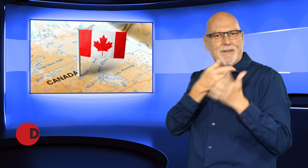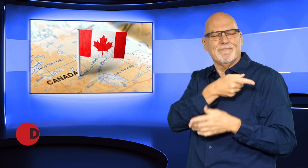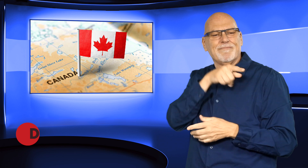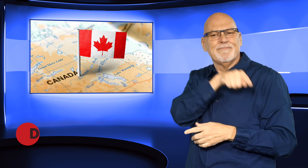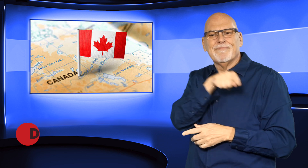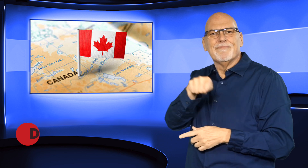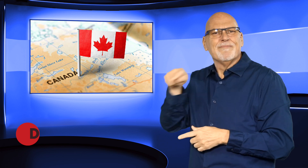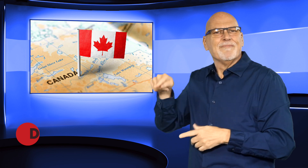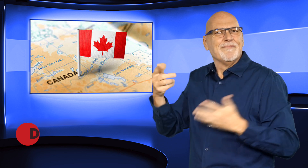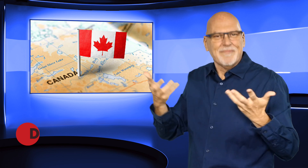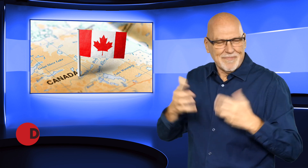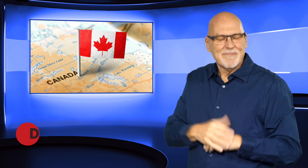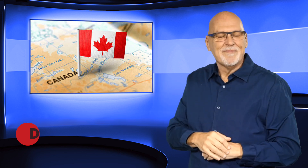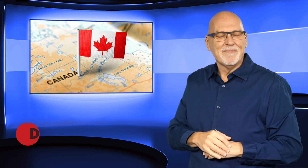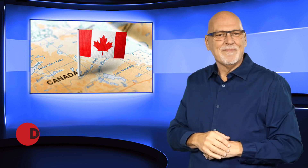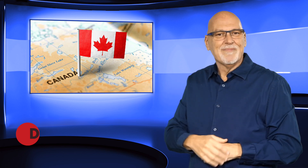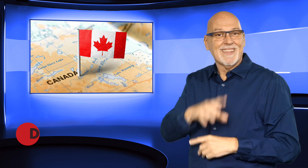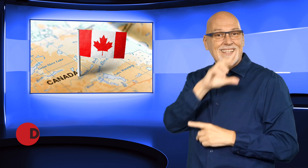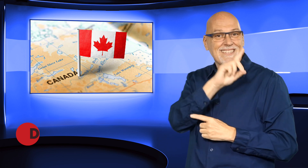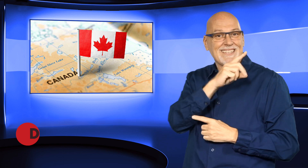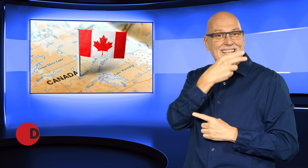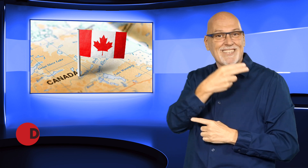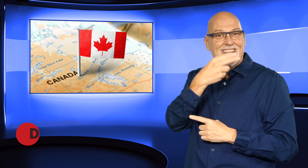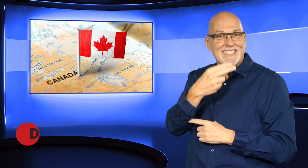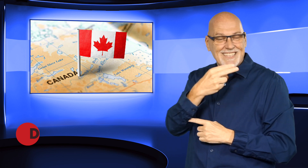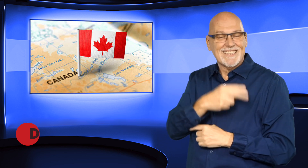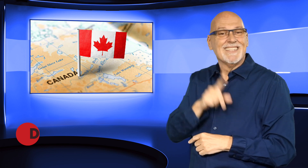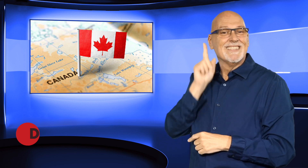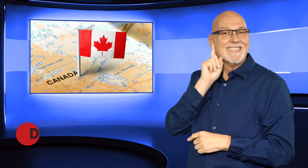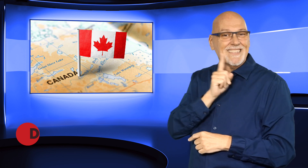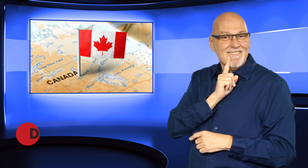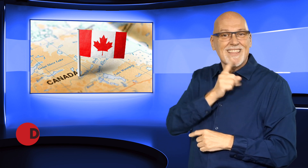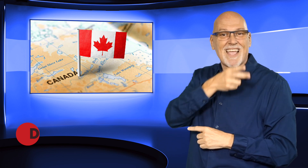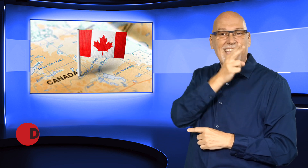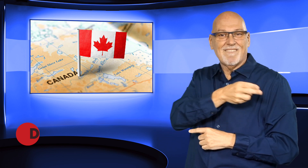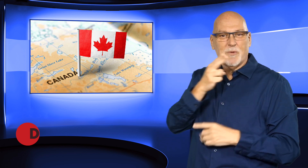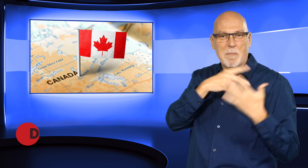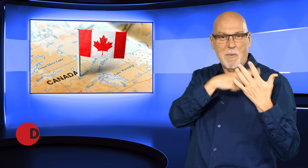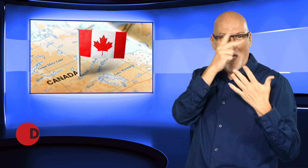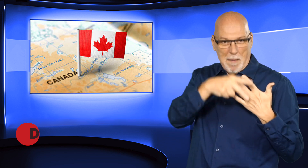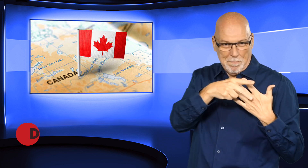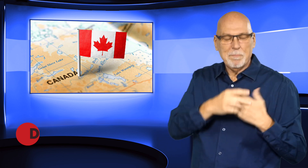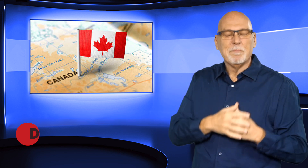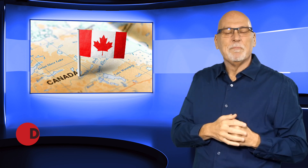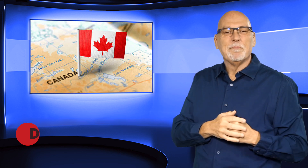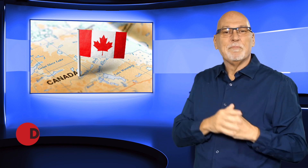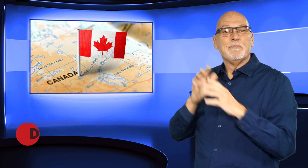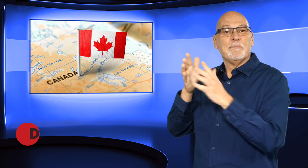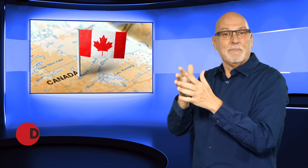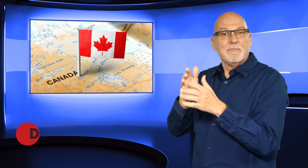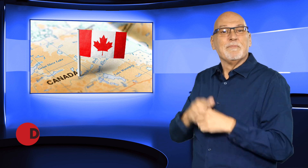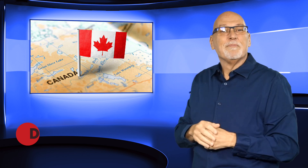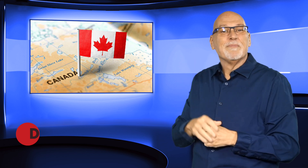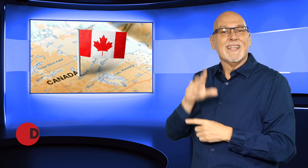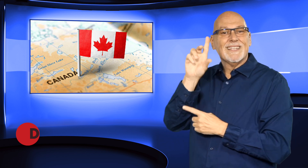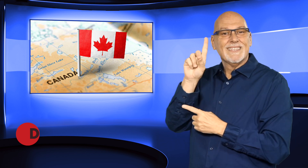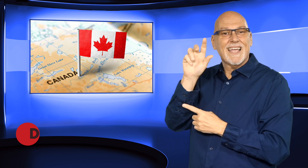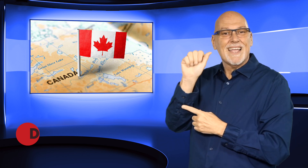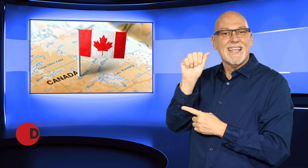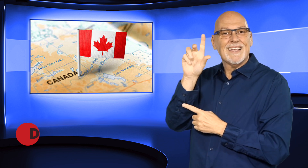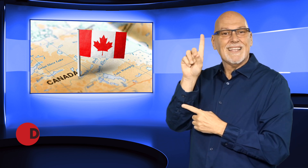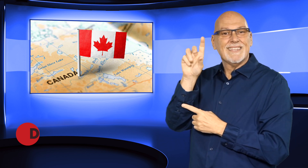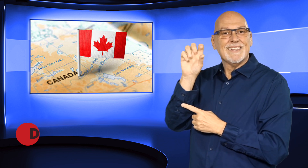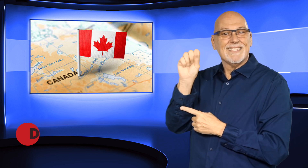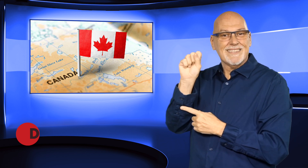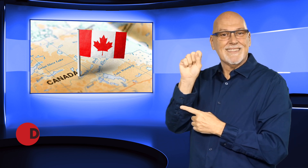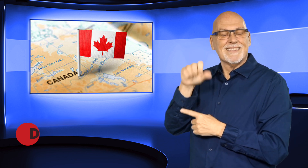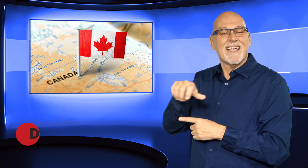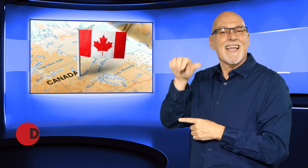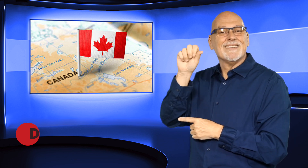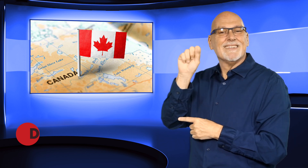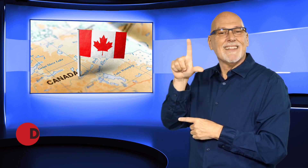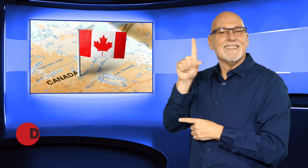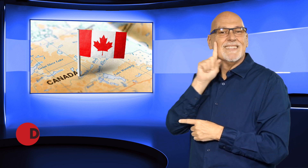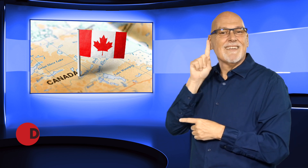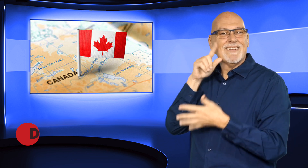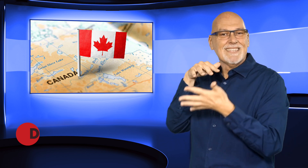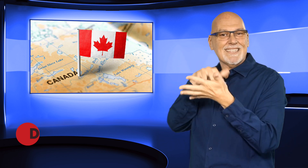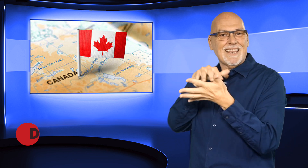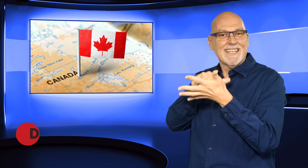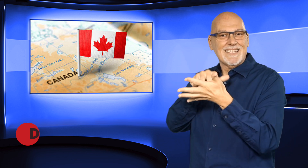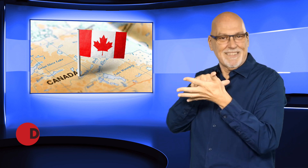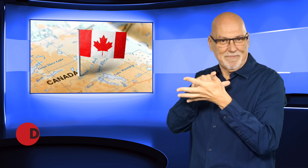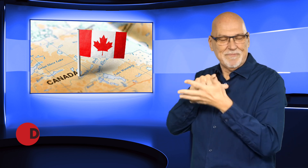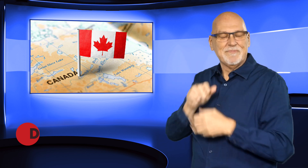are the Deaf and Hard of Hearing (DHH) program, ASL Deaf Studies (DADS),